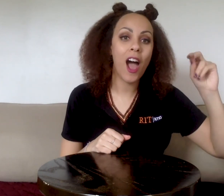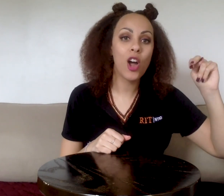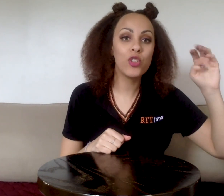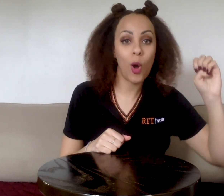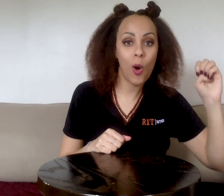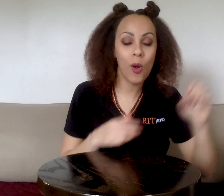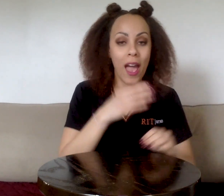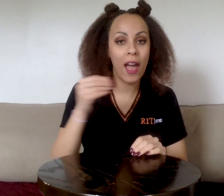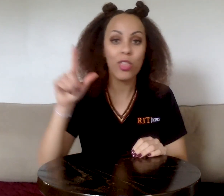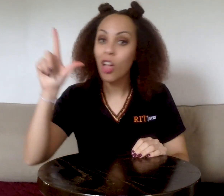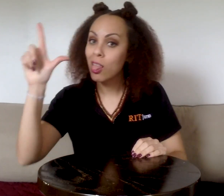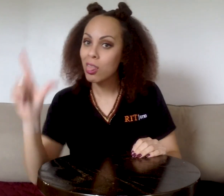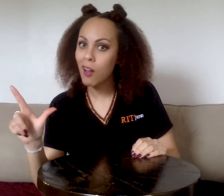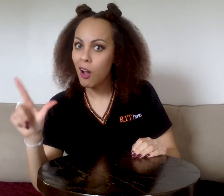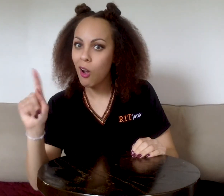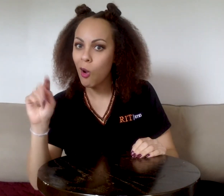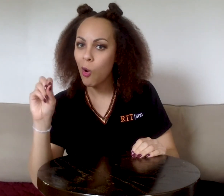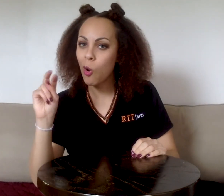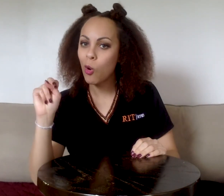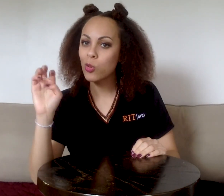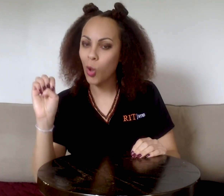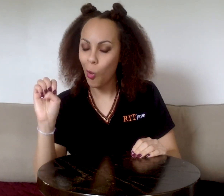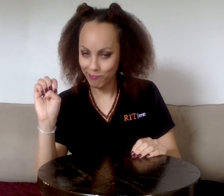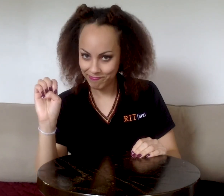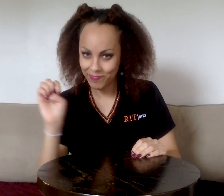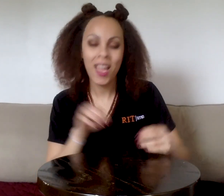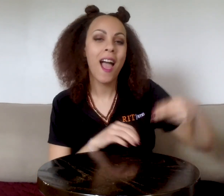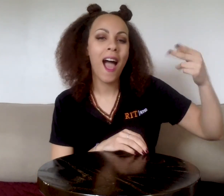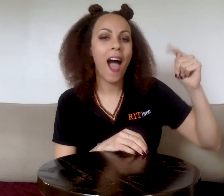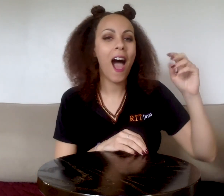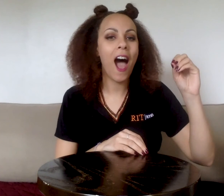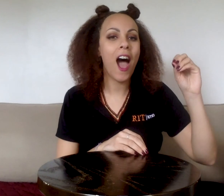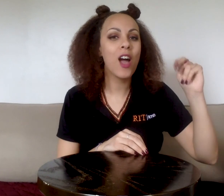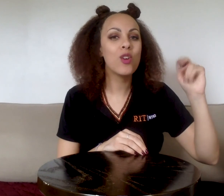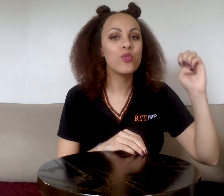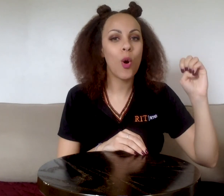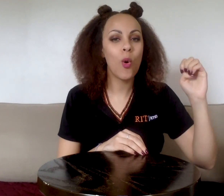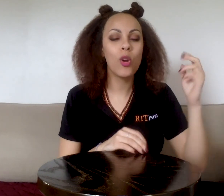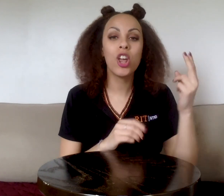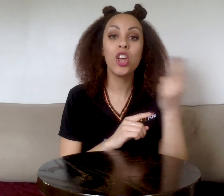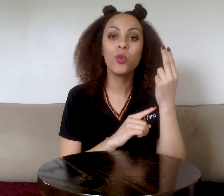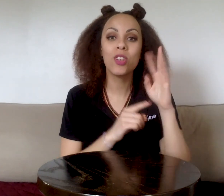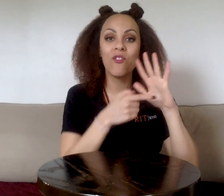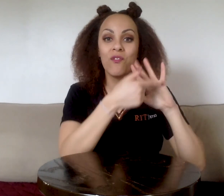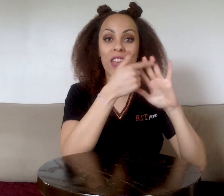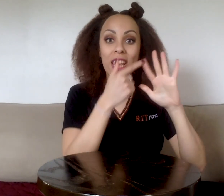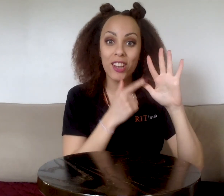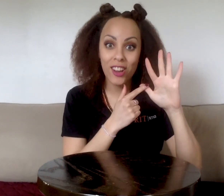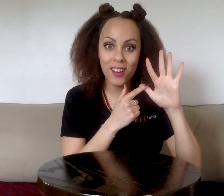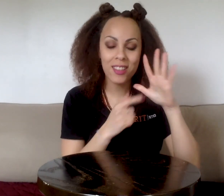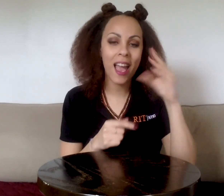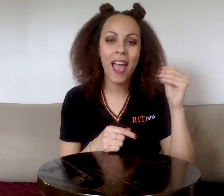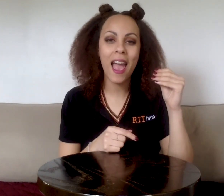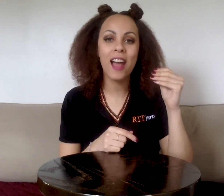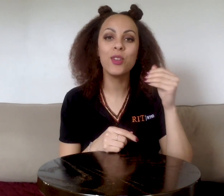We can produce two different sounds: the high tone and low tone.